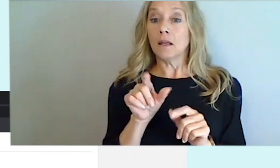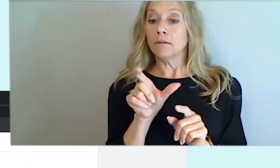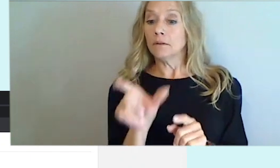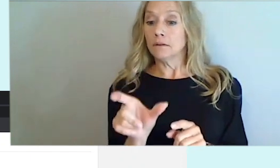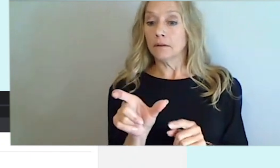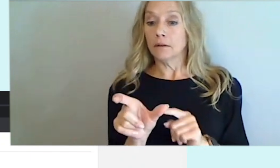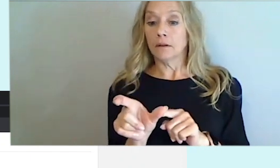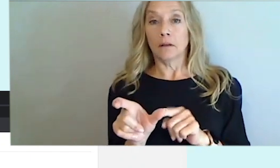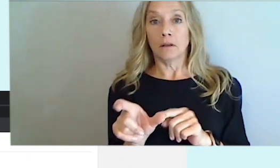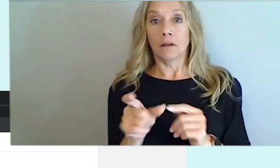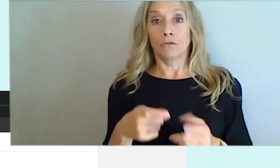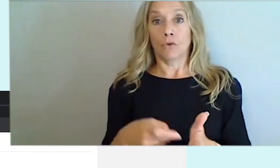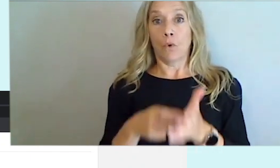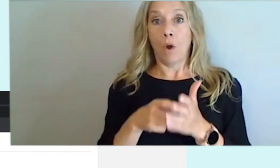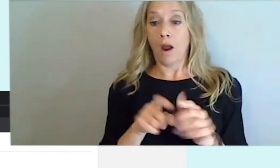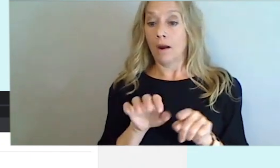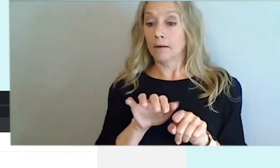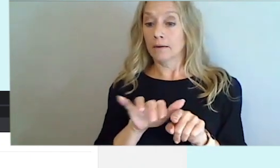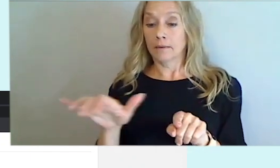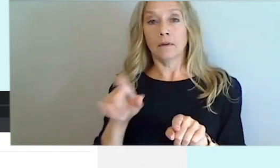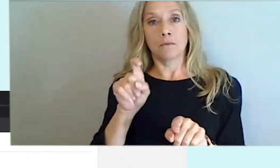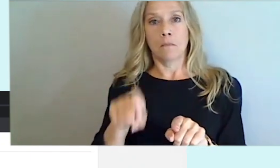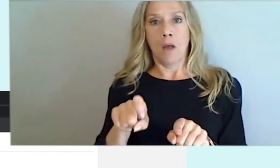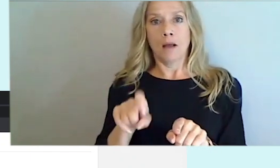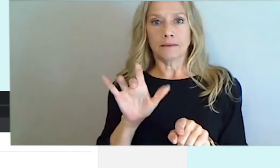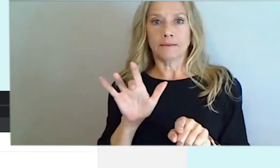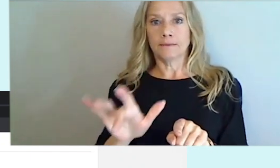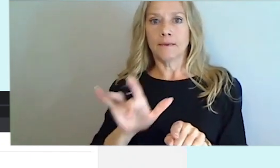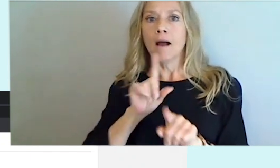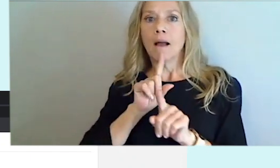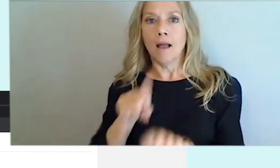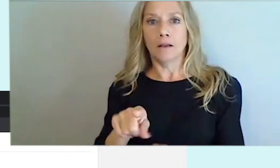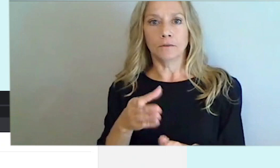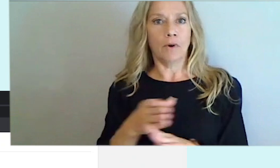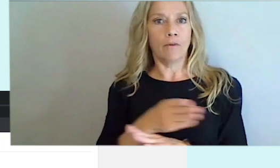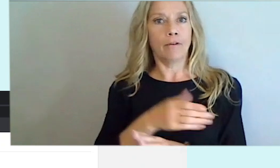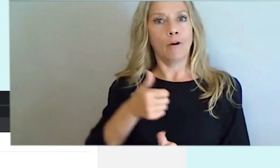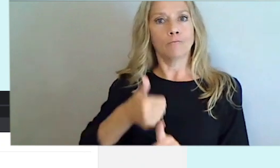you must select a response before you can move forward.